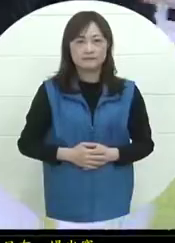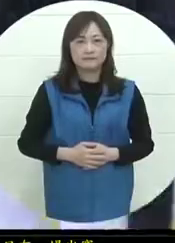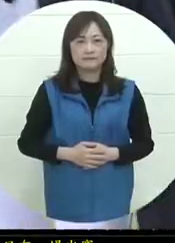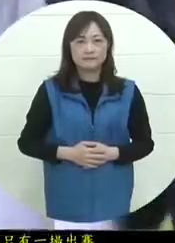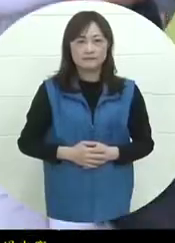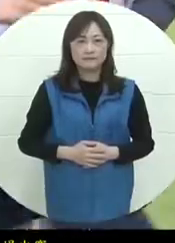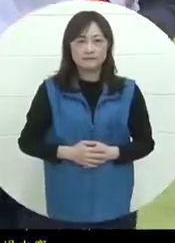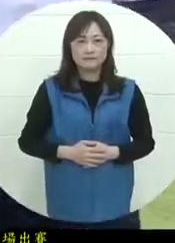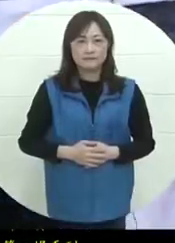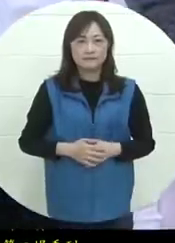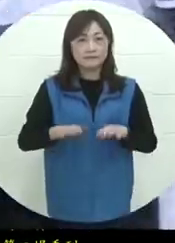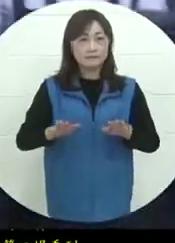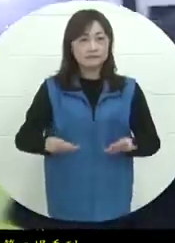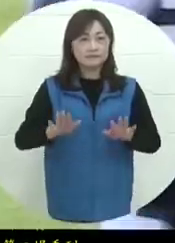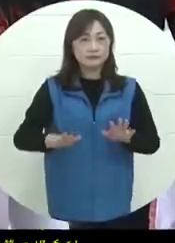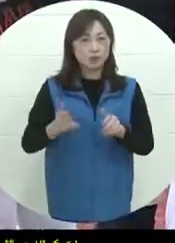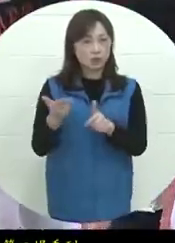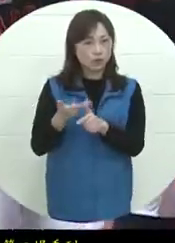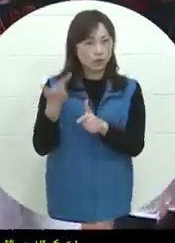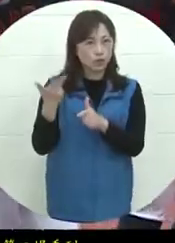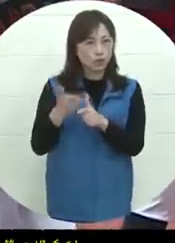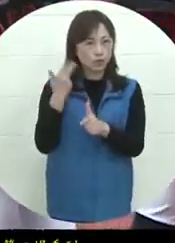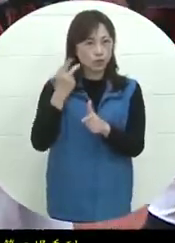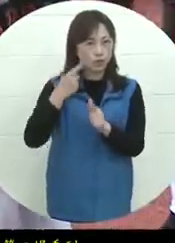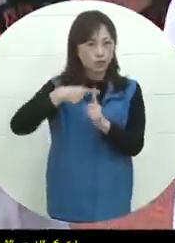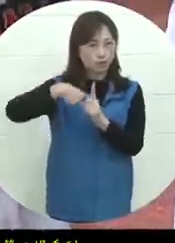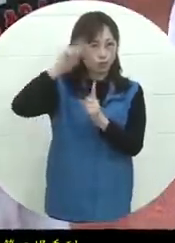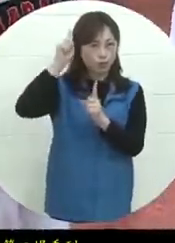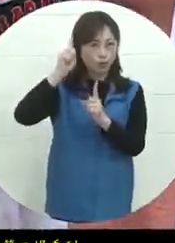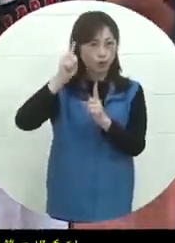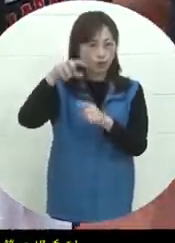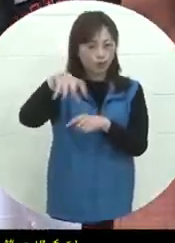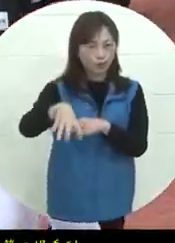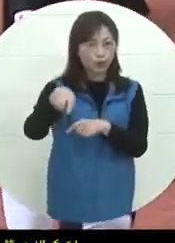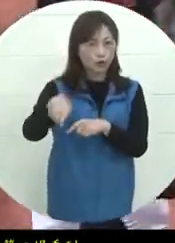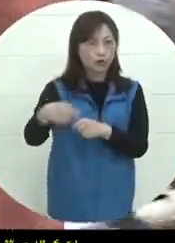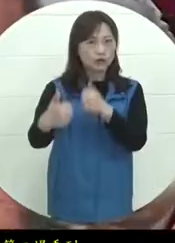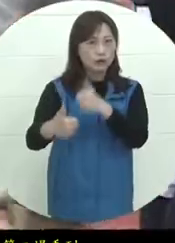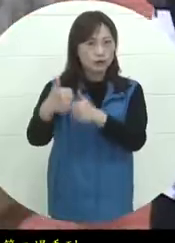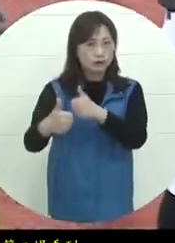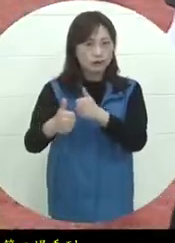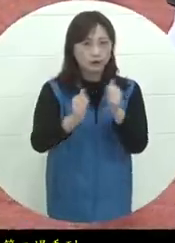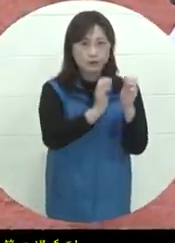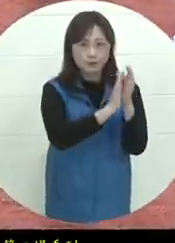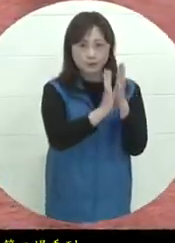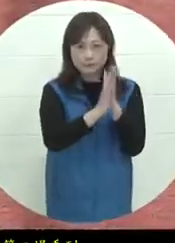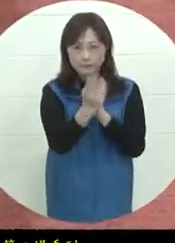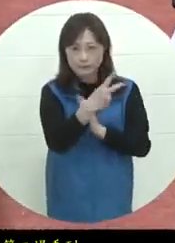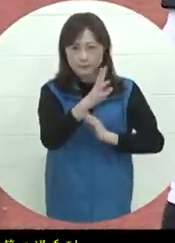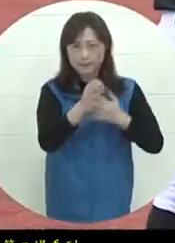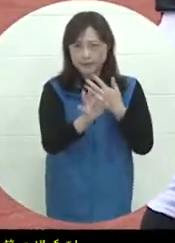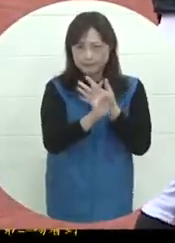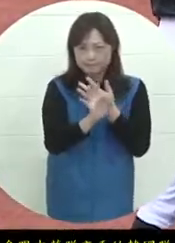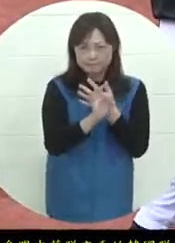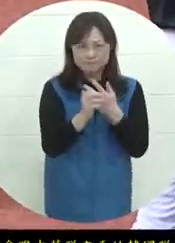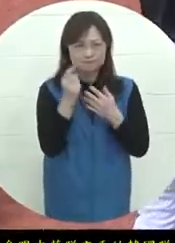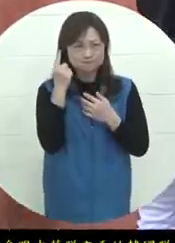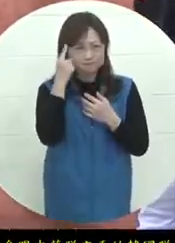will do so at a professional level venue today. I think the two teams will have a very different experience during the game , especially the scoreboard.